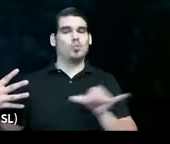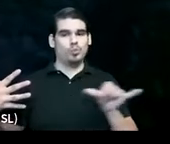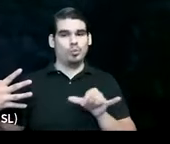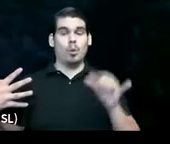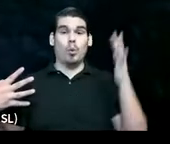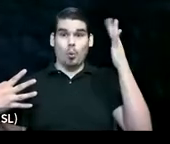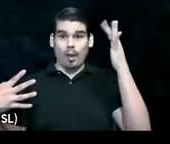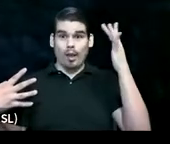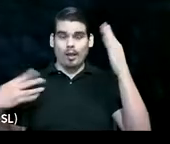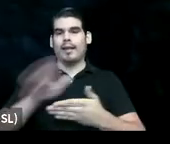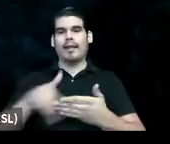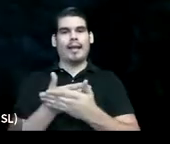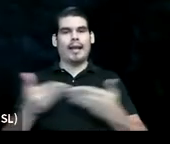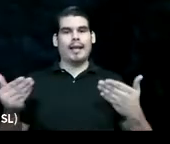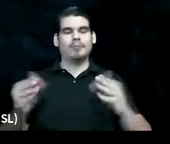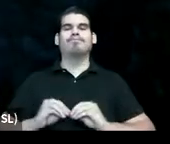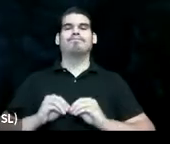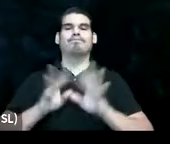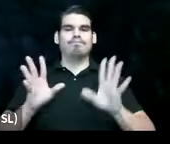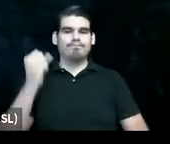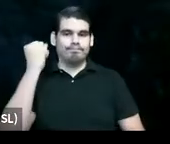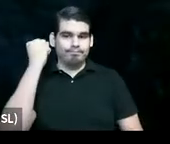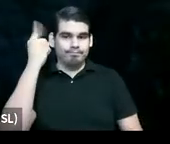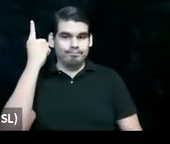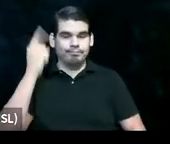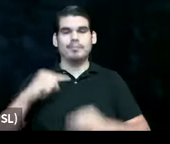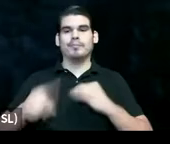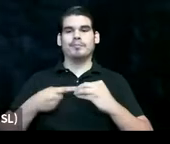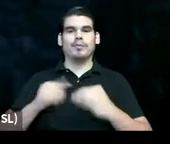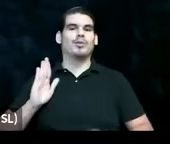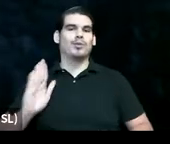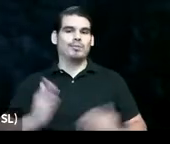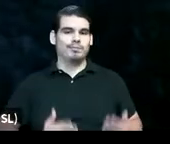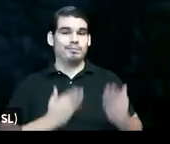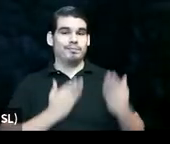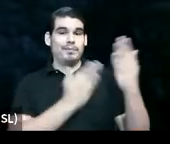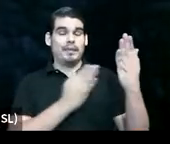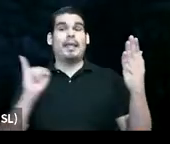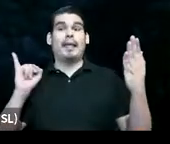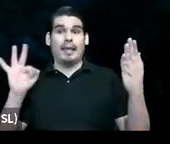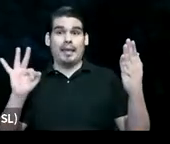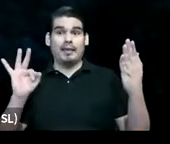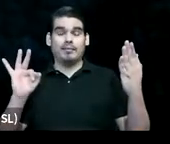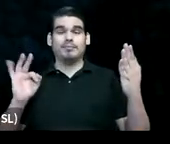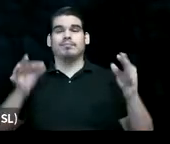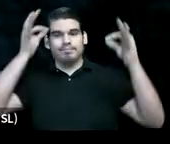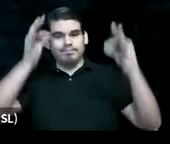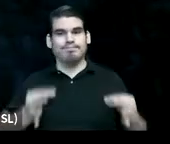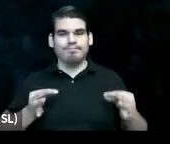Vice President: Awesome. Thank you. Henry. And again, you know, for us, a magic number with resolves and whereases you can have up to four resolves. That doesn't mean you have to, though.